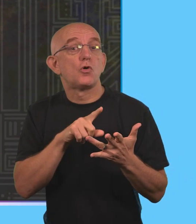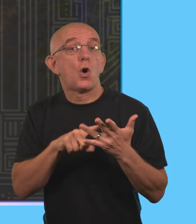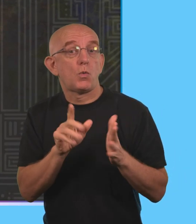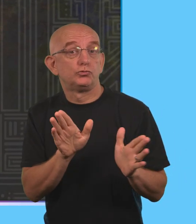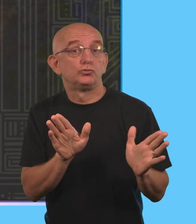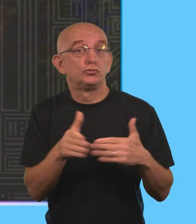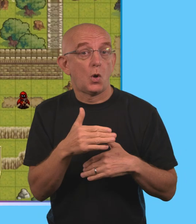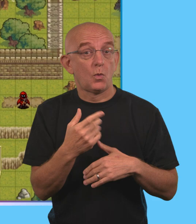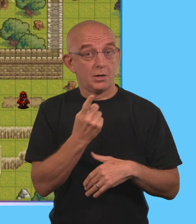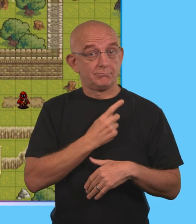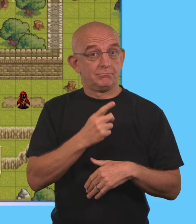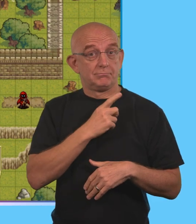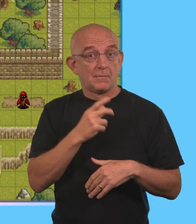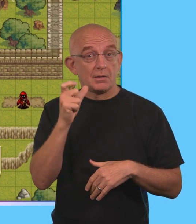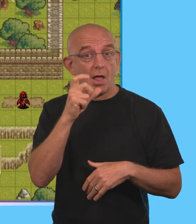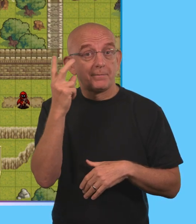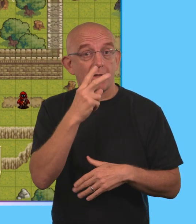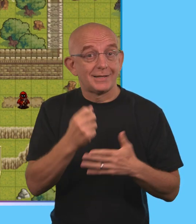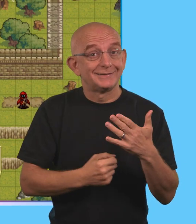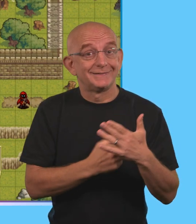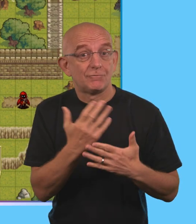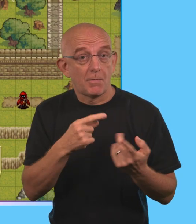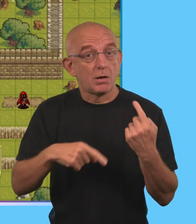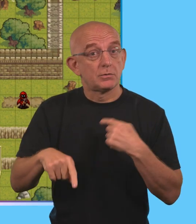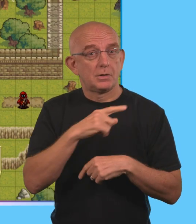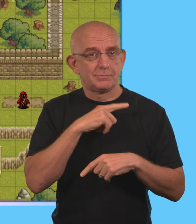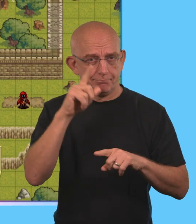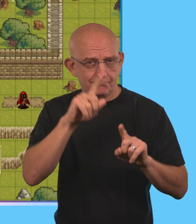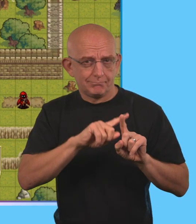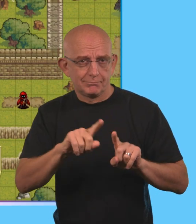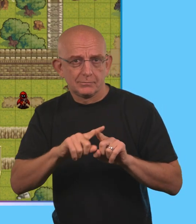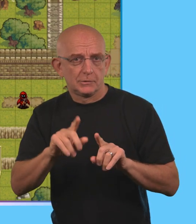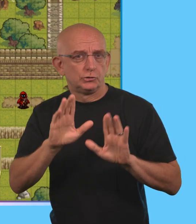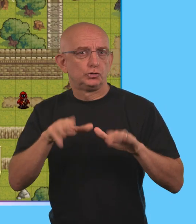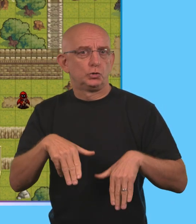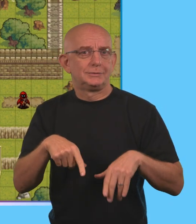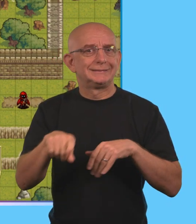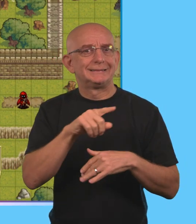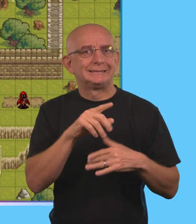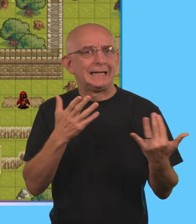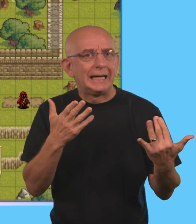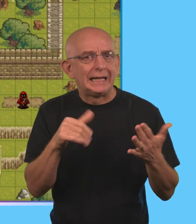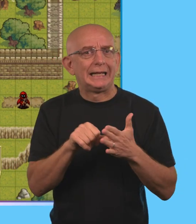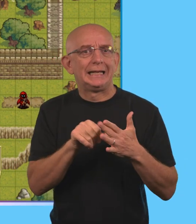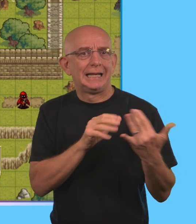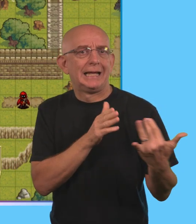As a colorblind developer, we believe that strategic depth shouldn't come at the cost of accessibility.